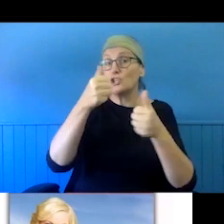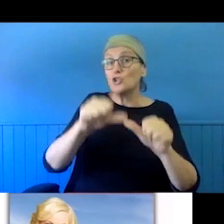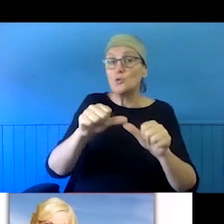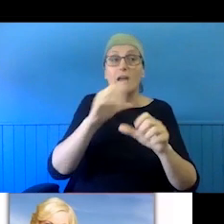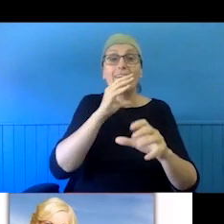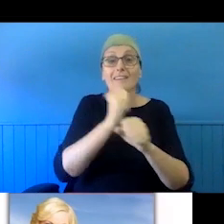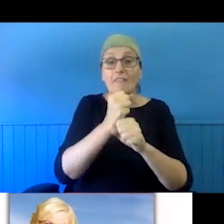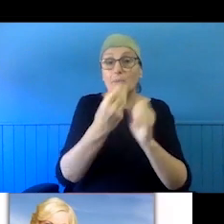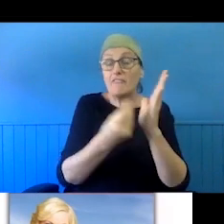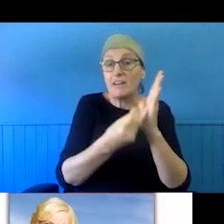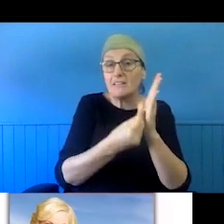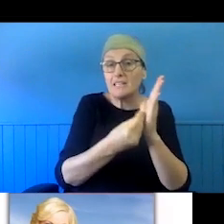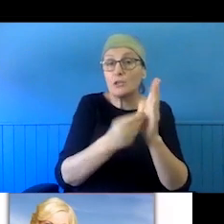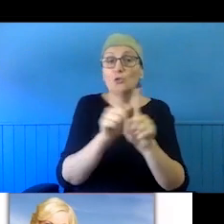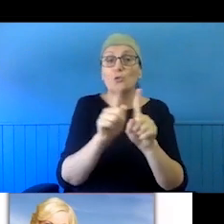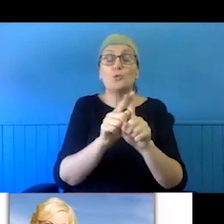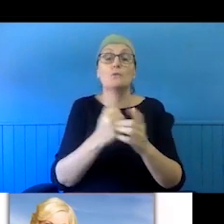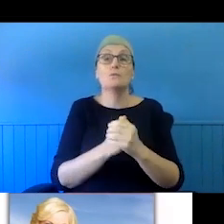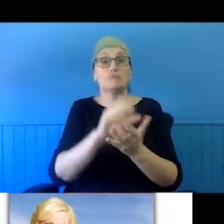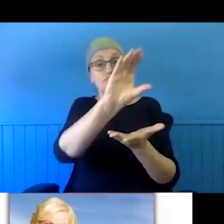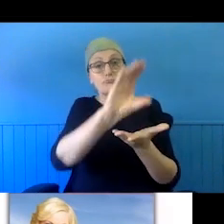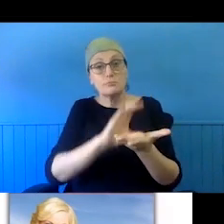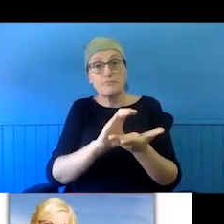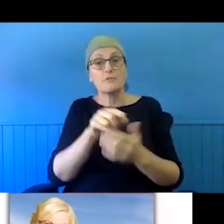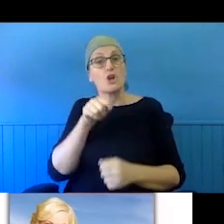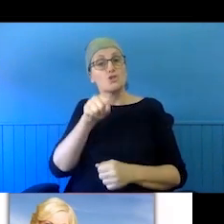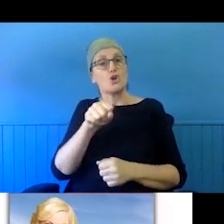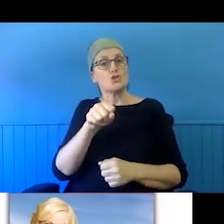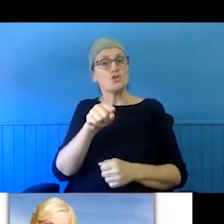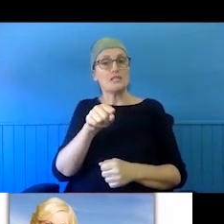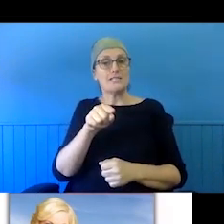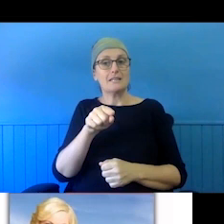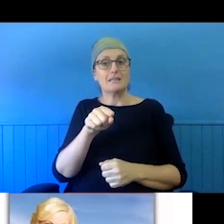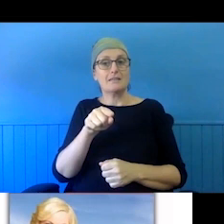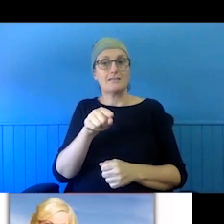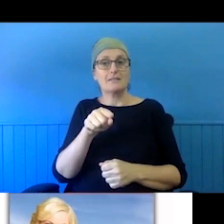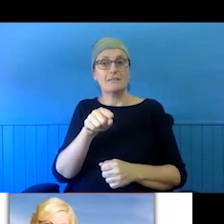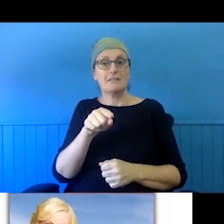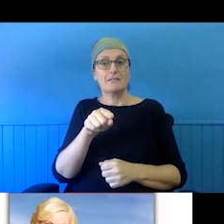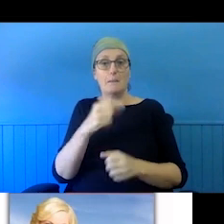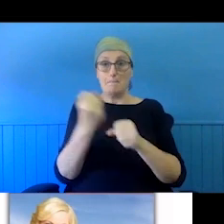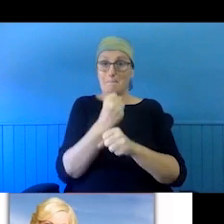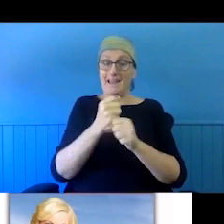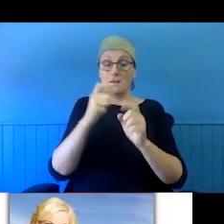built a profile and a platform in this space that then allowed her to get more conventional broadcast deals. She's worked with the ABC on